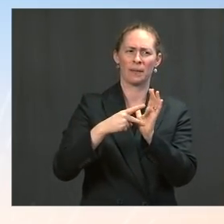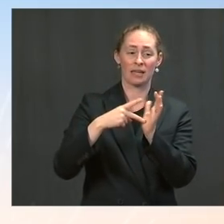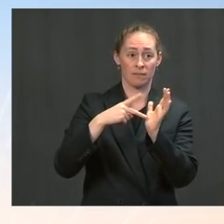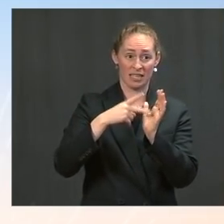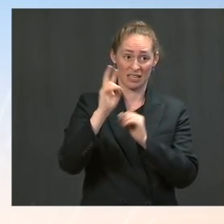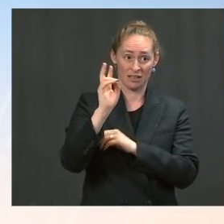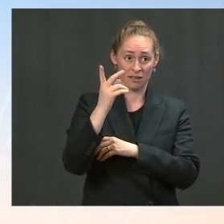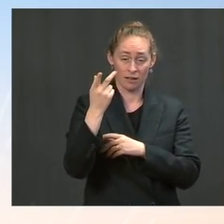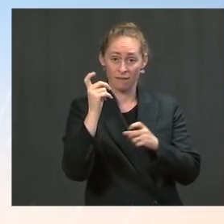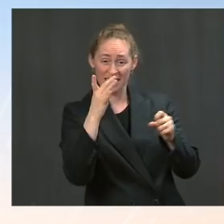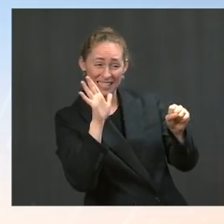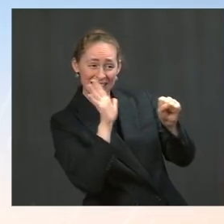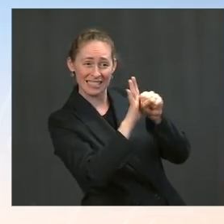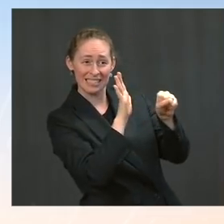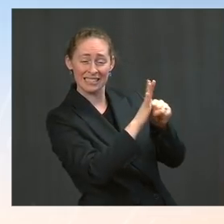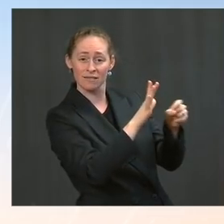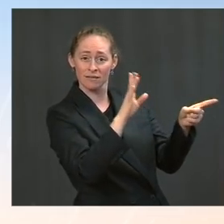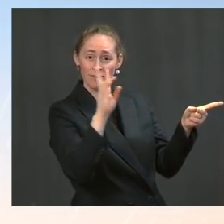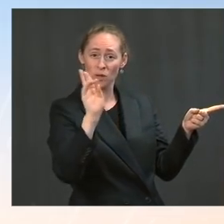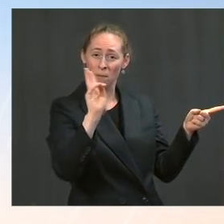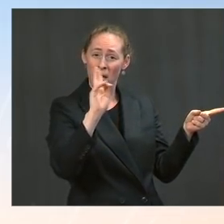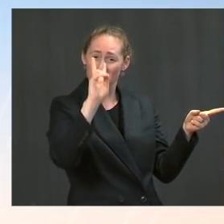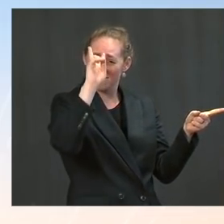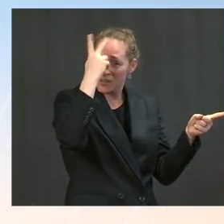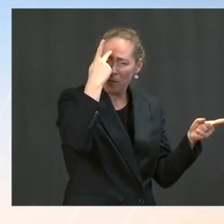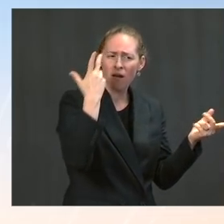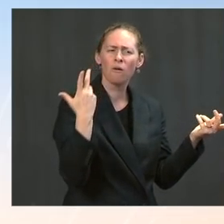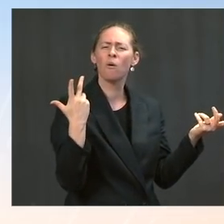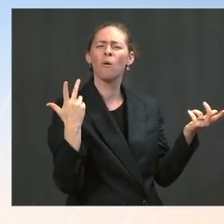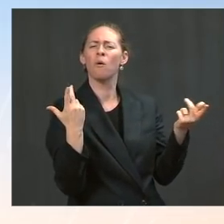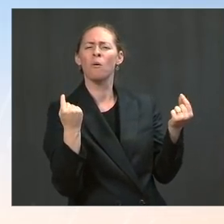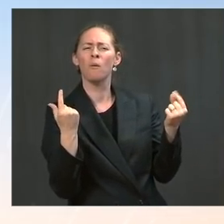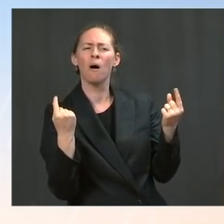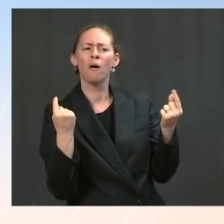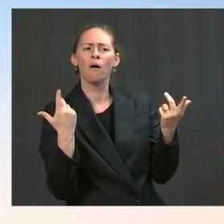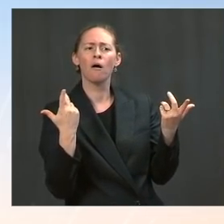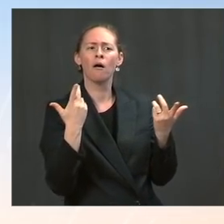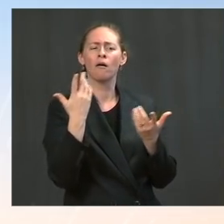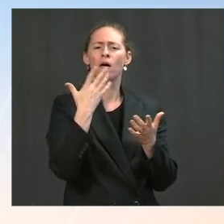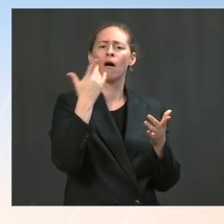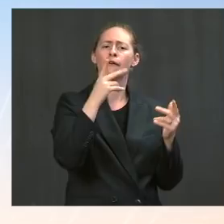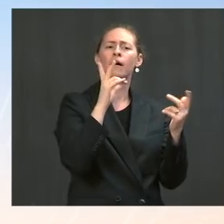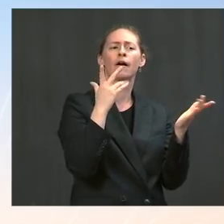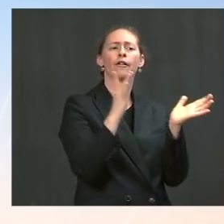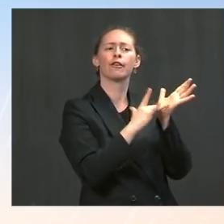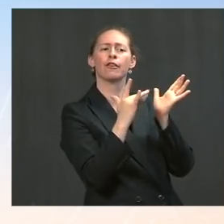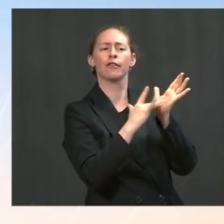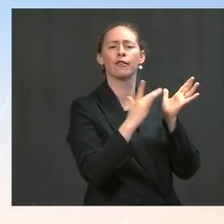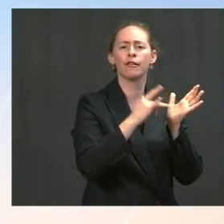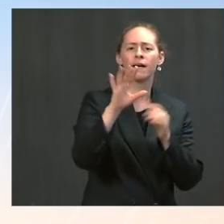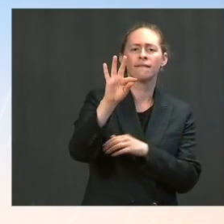and maybe stop using the filibuster? And also, what does he think about what happened yesterday